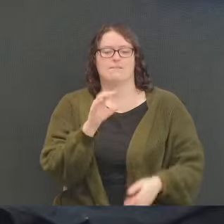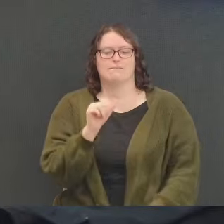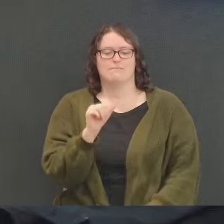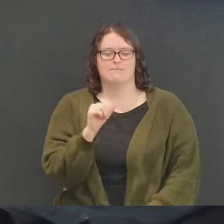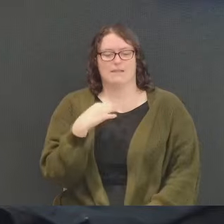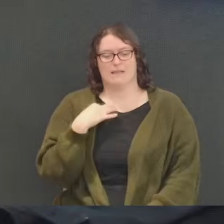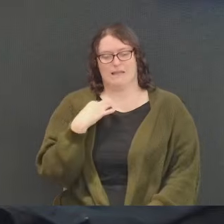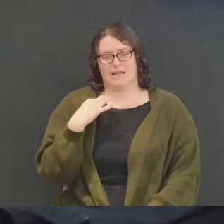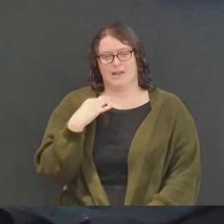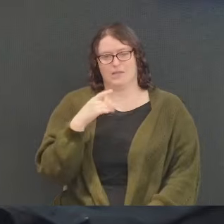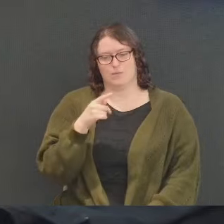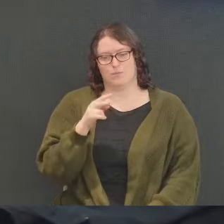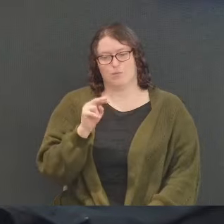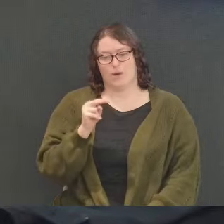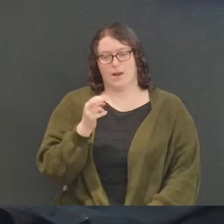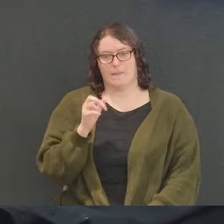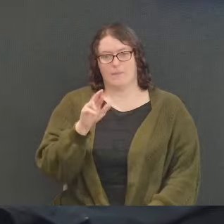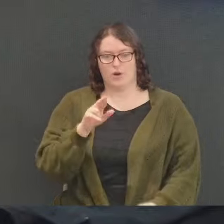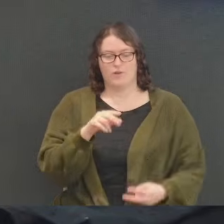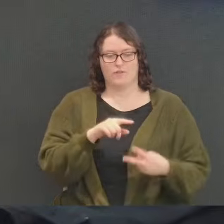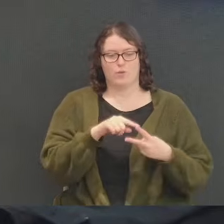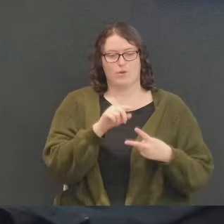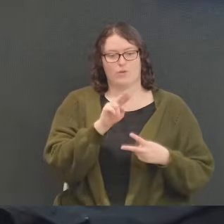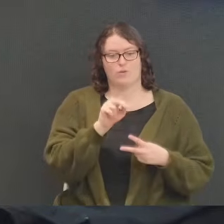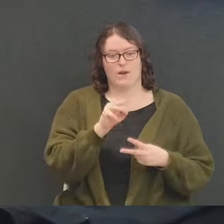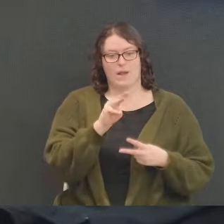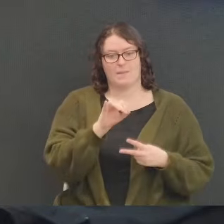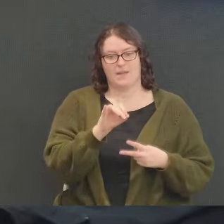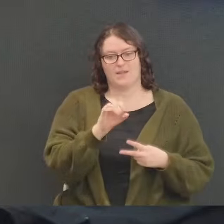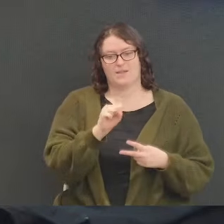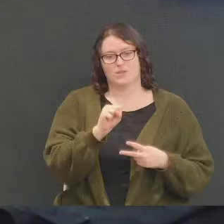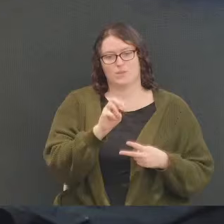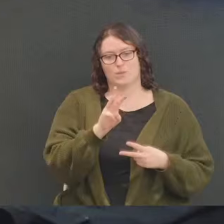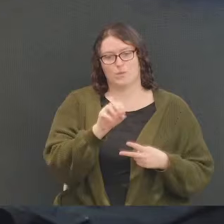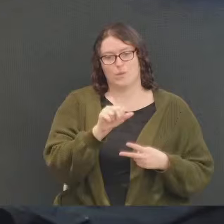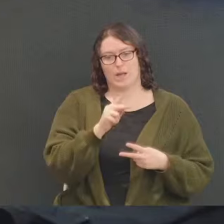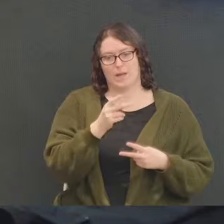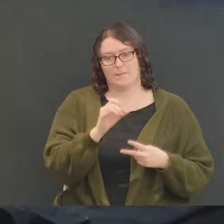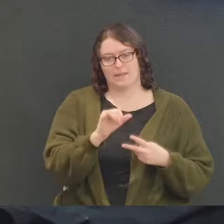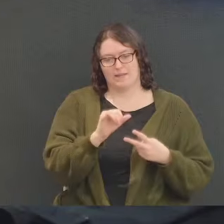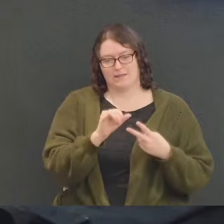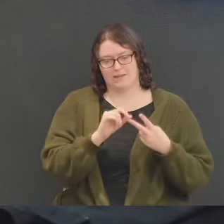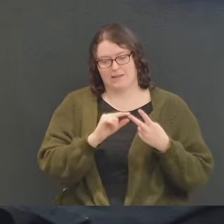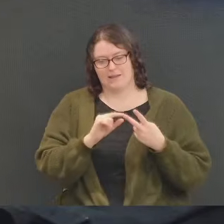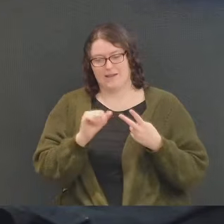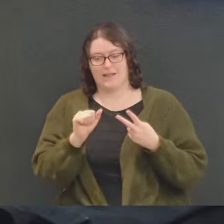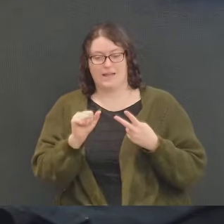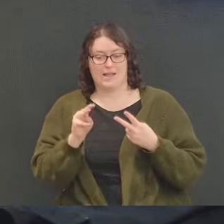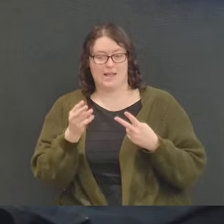for both Vivek Ramaswamy and Amy Acton. one of whom will presumably become the Governor of the